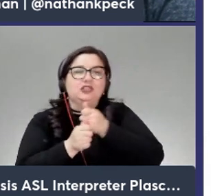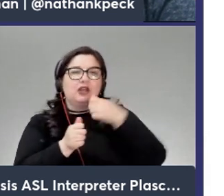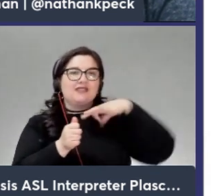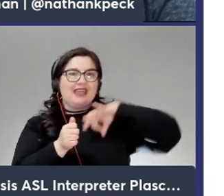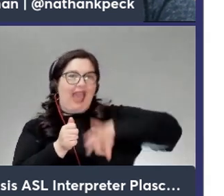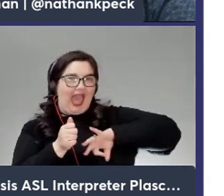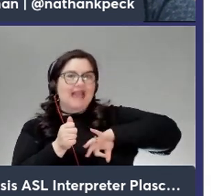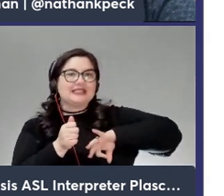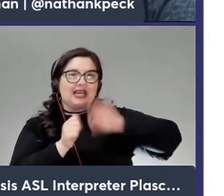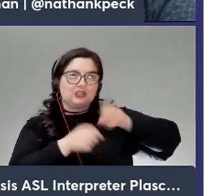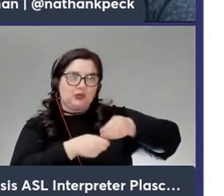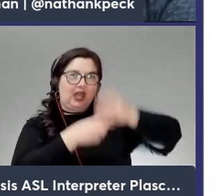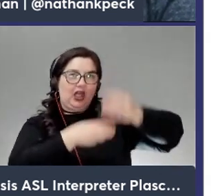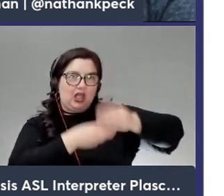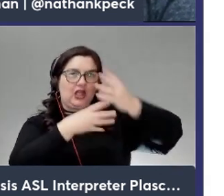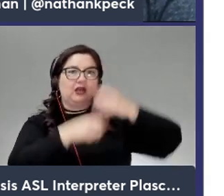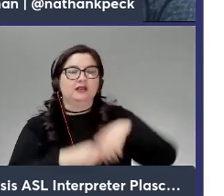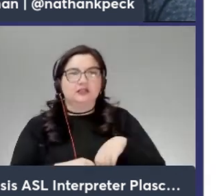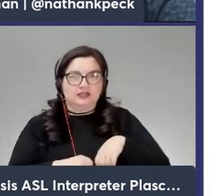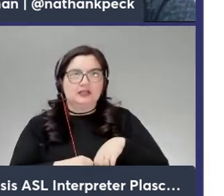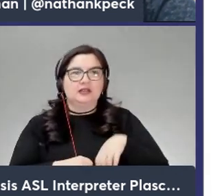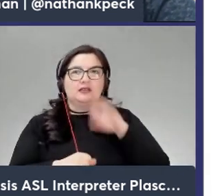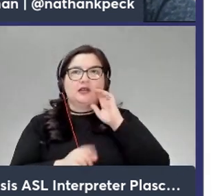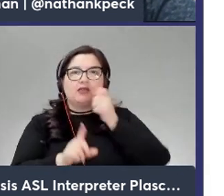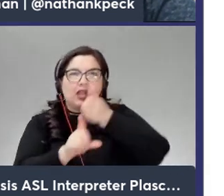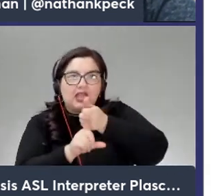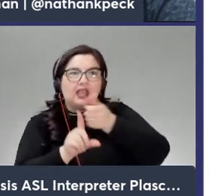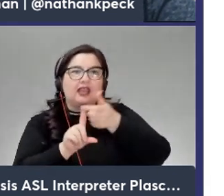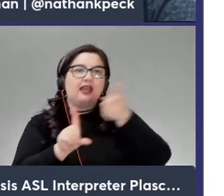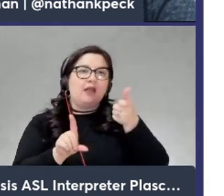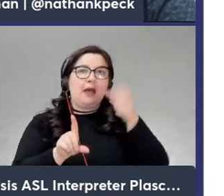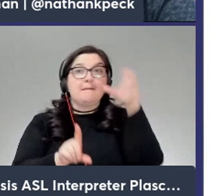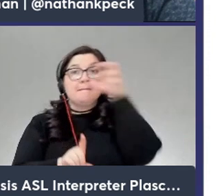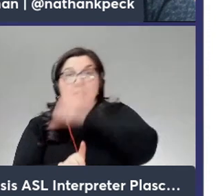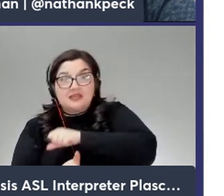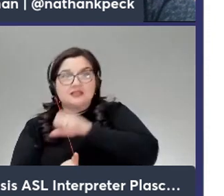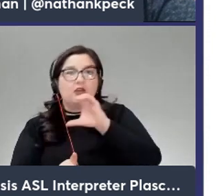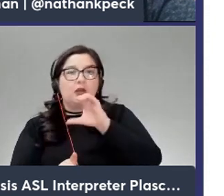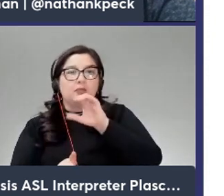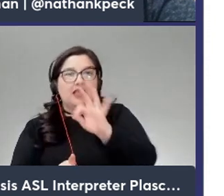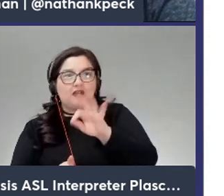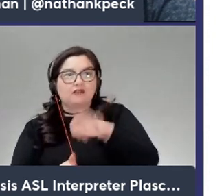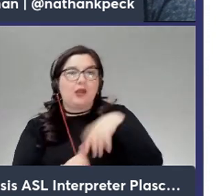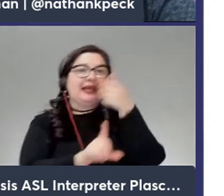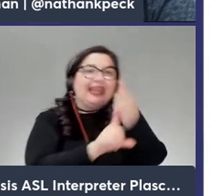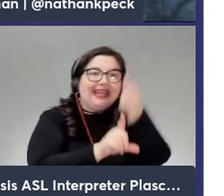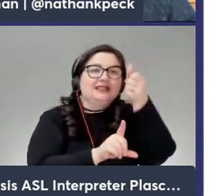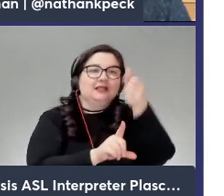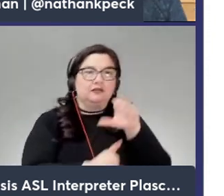So we see miss from CloudFront, hit from CloudFront, miss from CloudFront. And what this is basically saying is like,